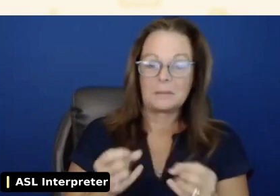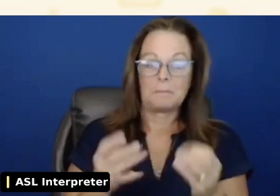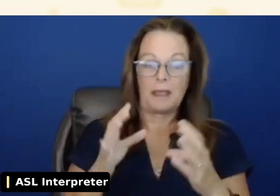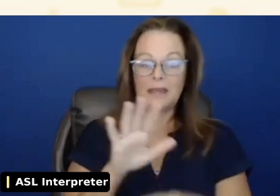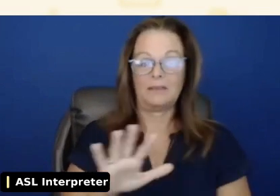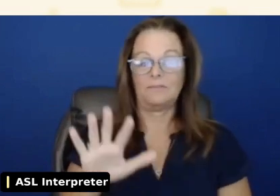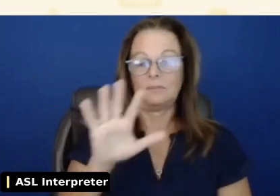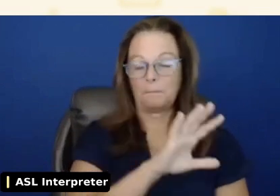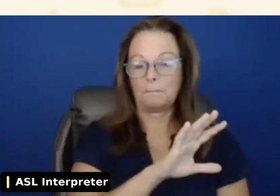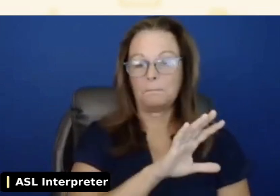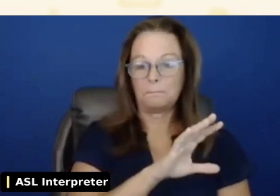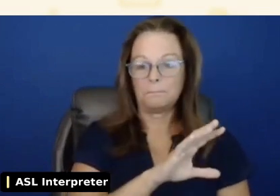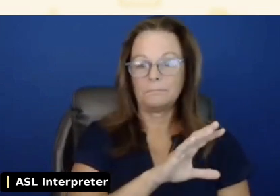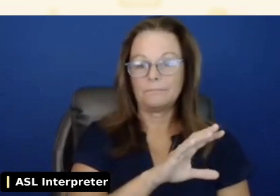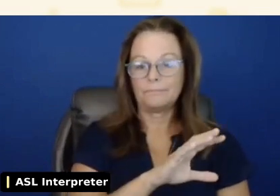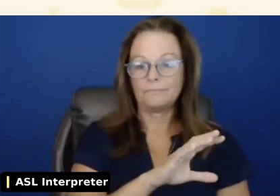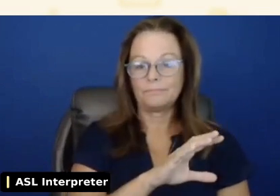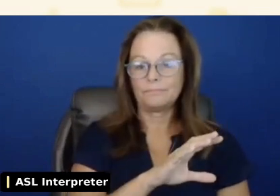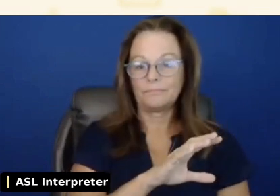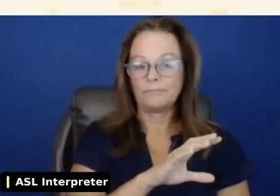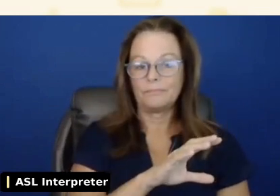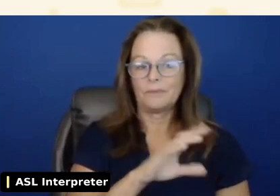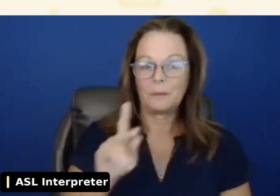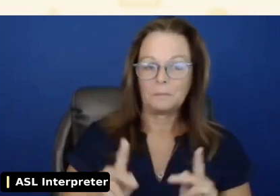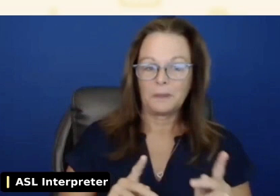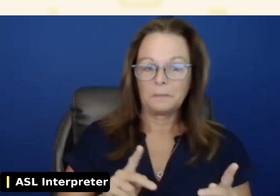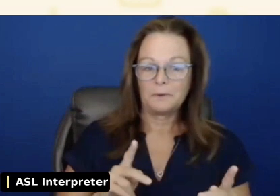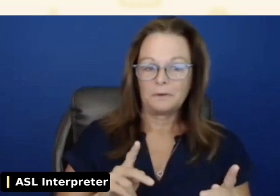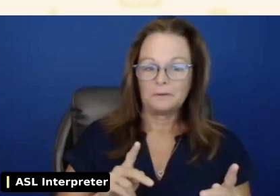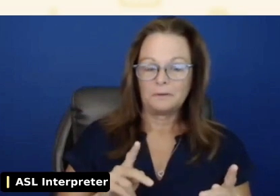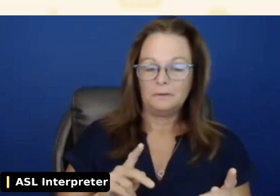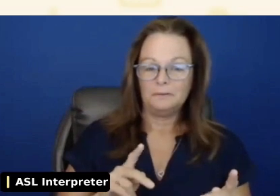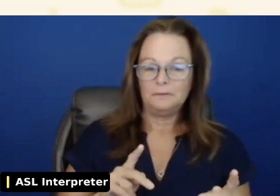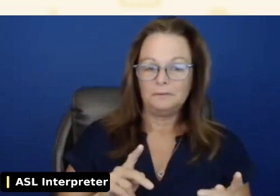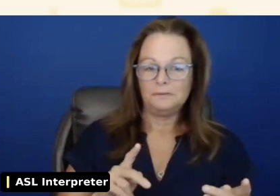and individual with experiences and challenges,